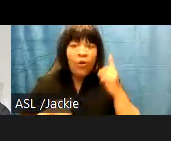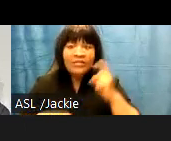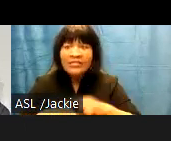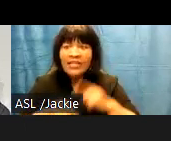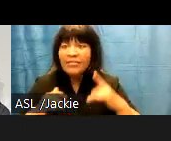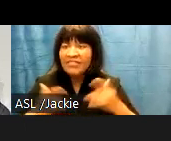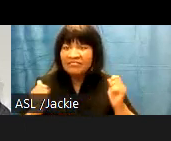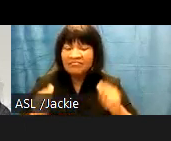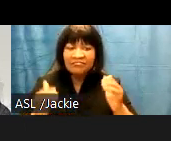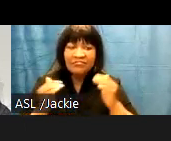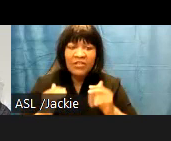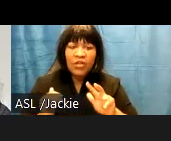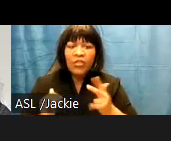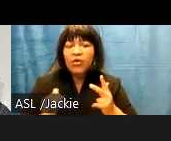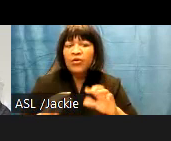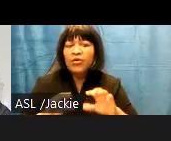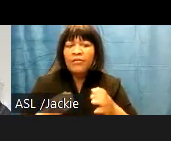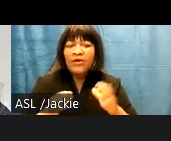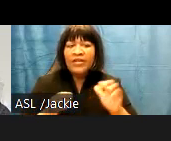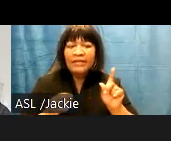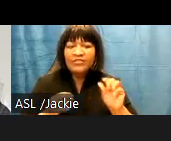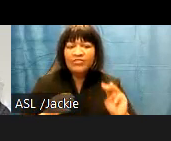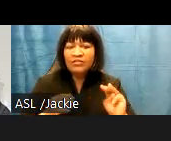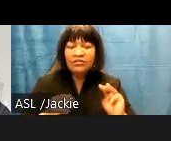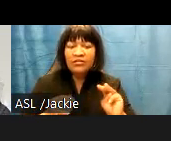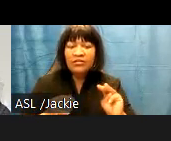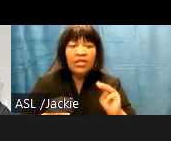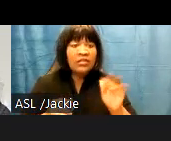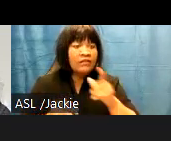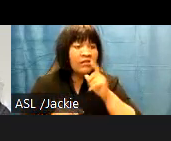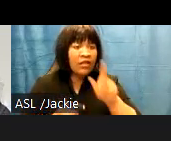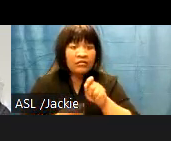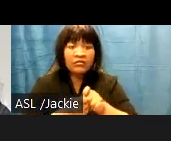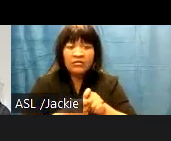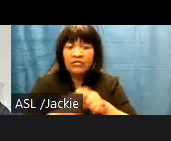Third party administrators, not specifically authorized by 5793 an